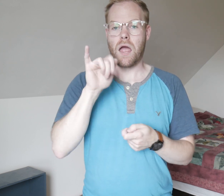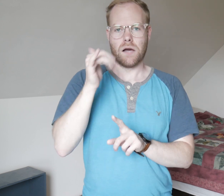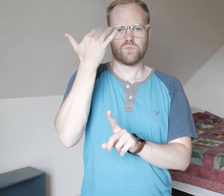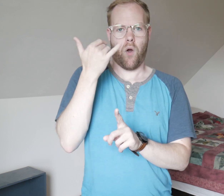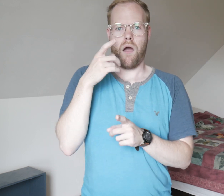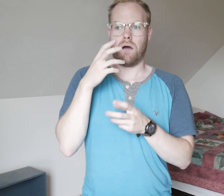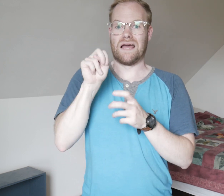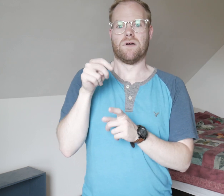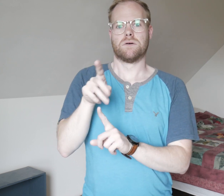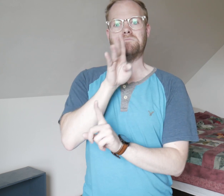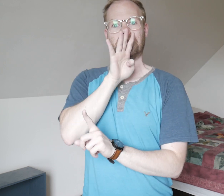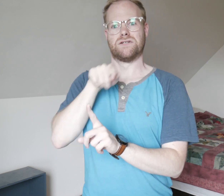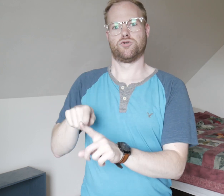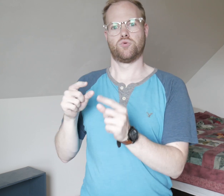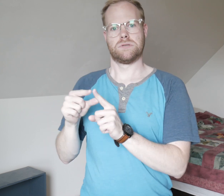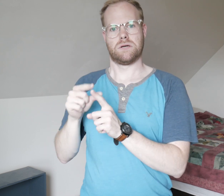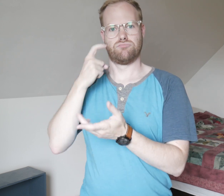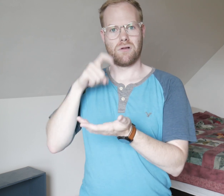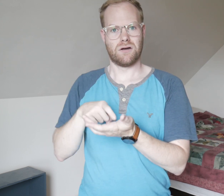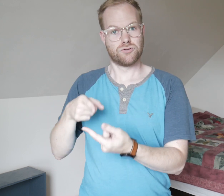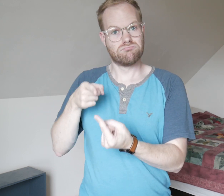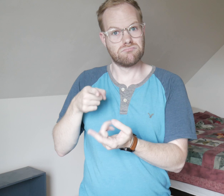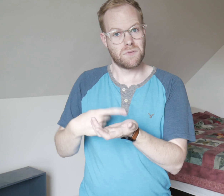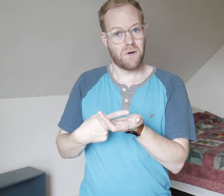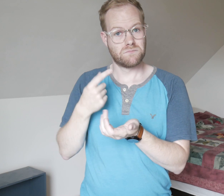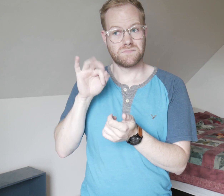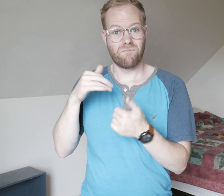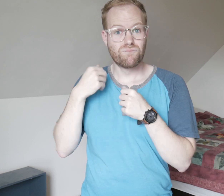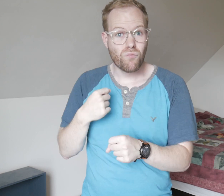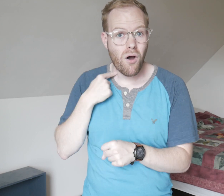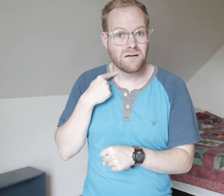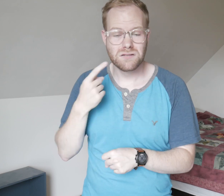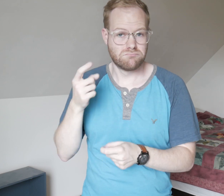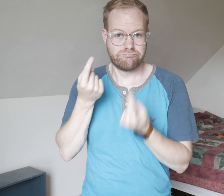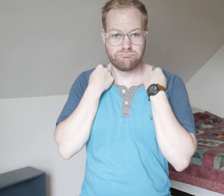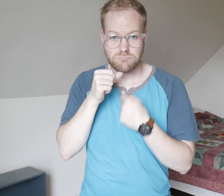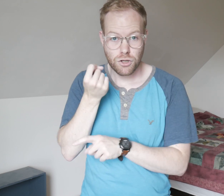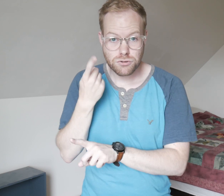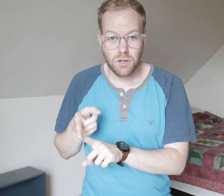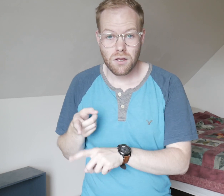That’s why even speech-to-text recognition struggles sometimes. If you have a strong accent, it doesn’t understand.